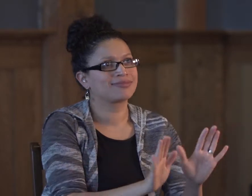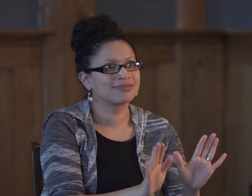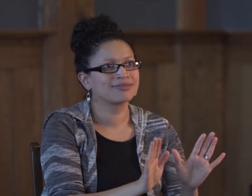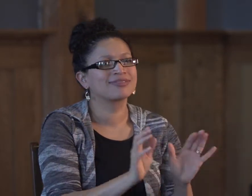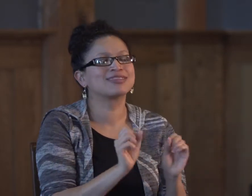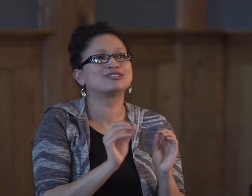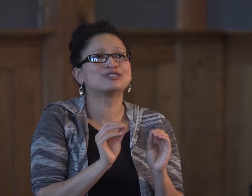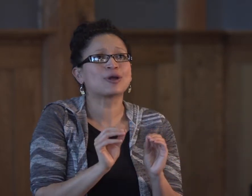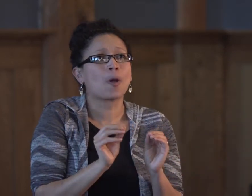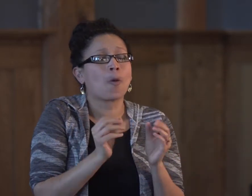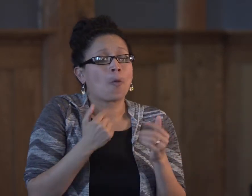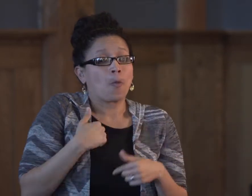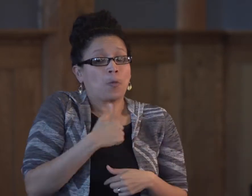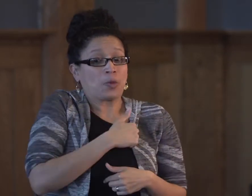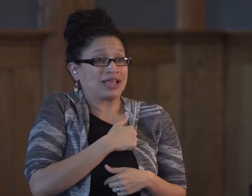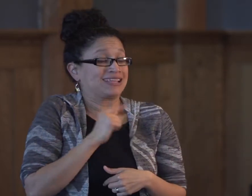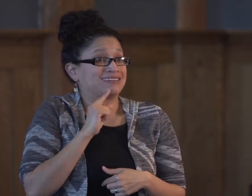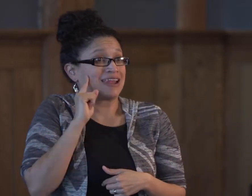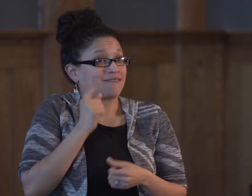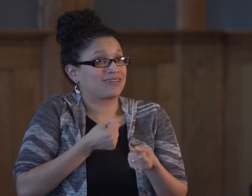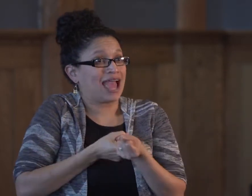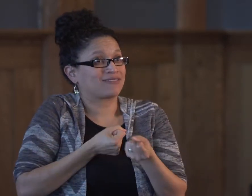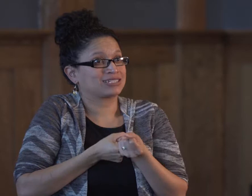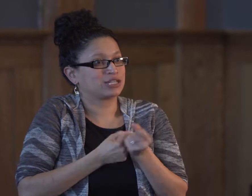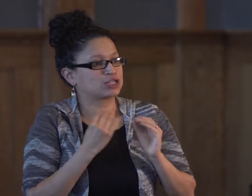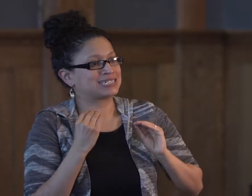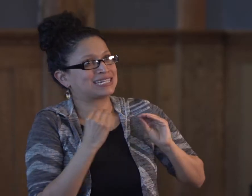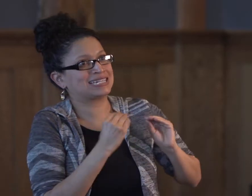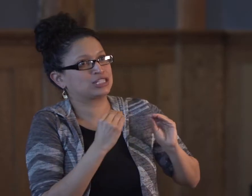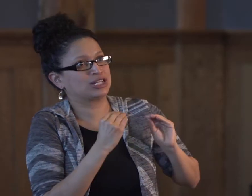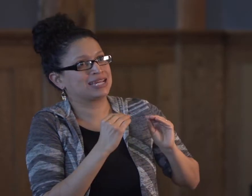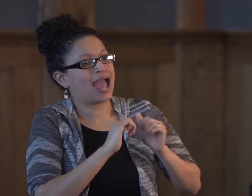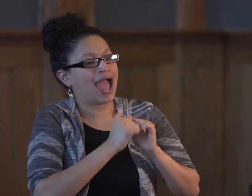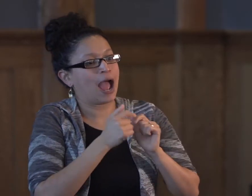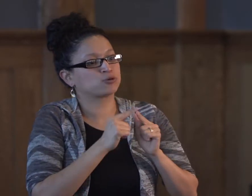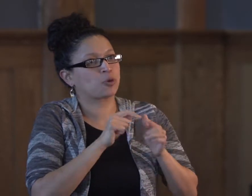stereotype about that individual who is African American. And so, as a Deaf advocate, we need